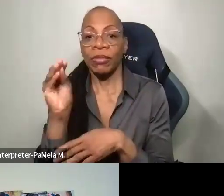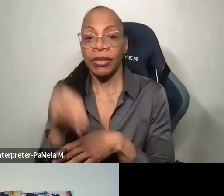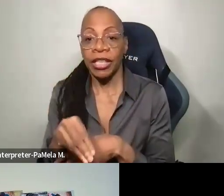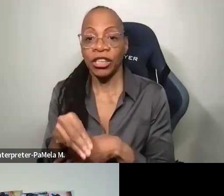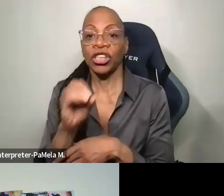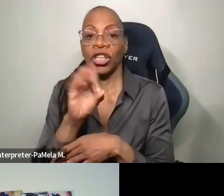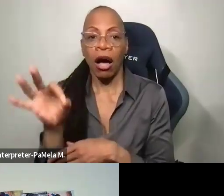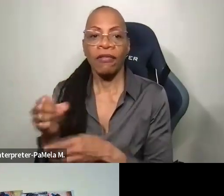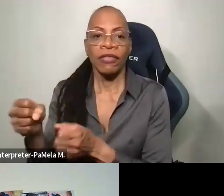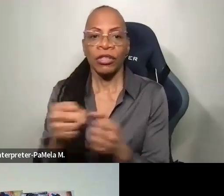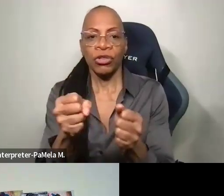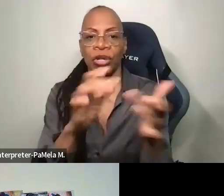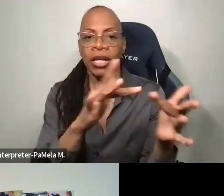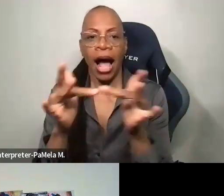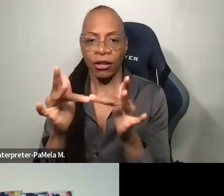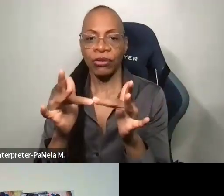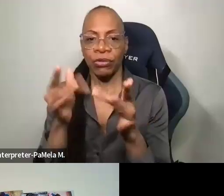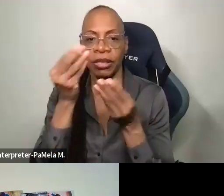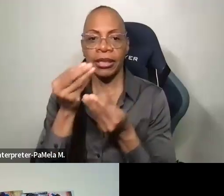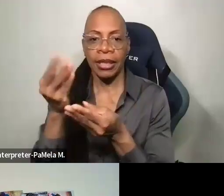like the pros and the cons around that.